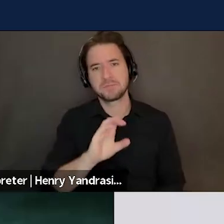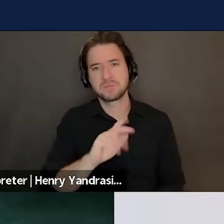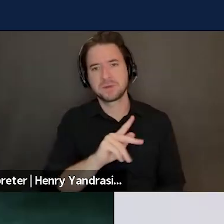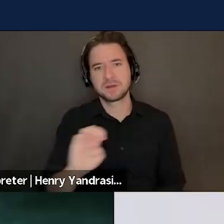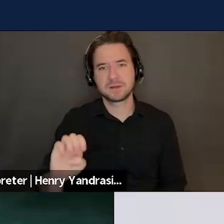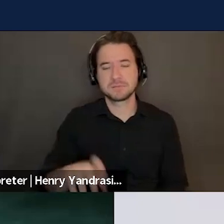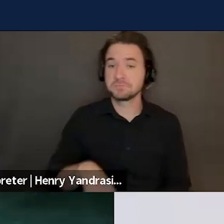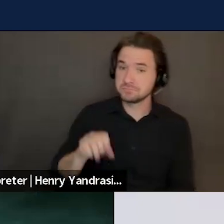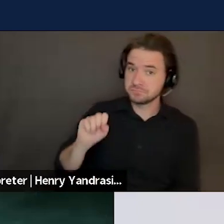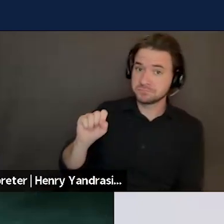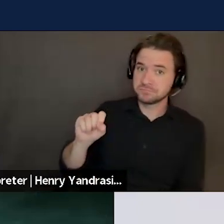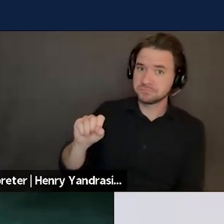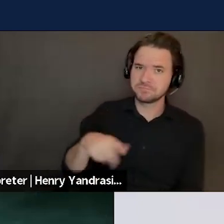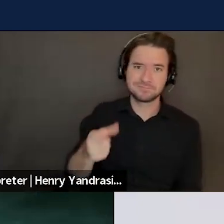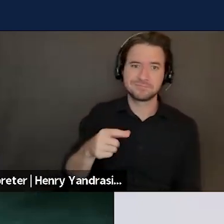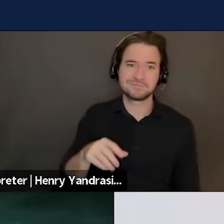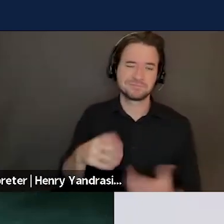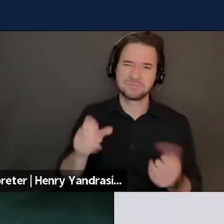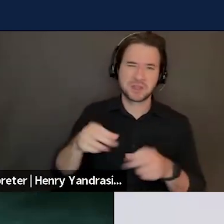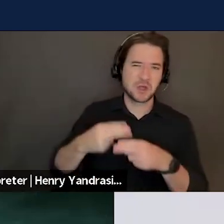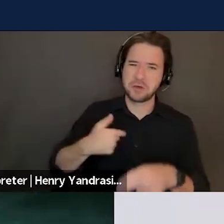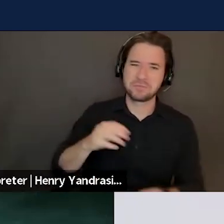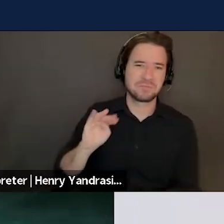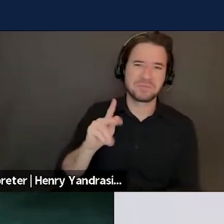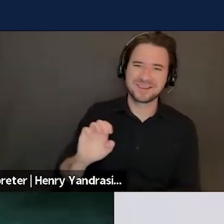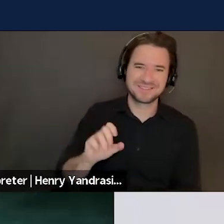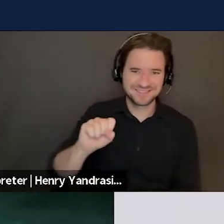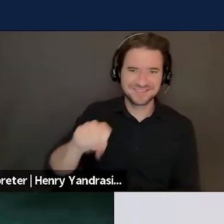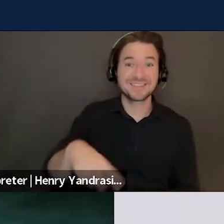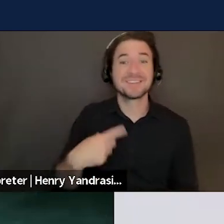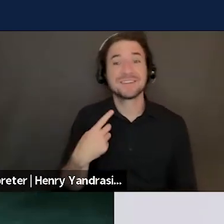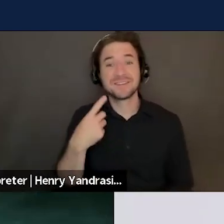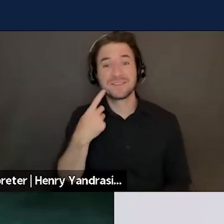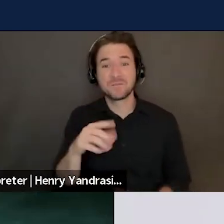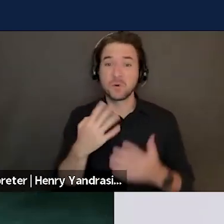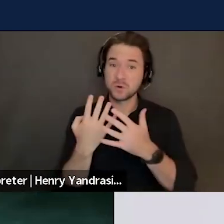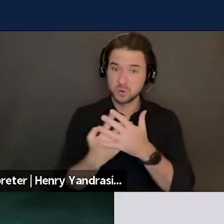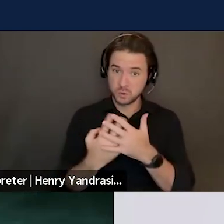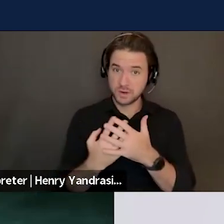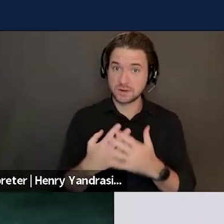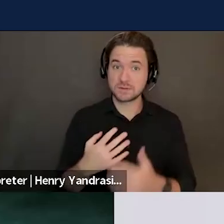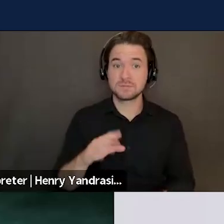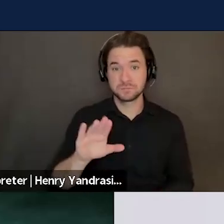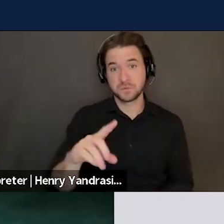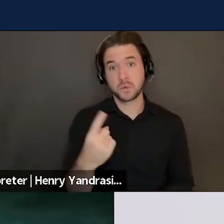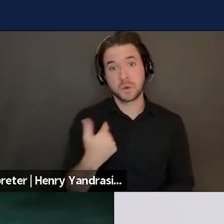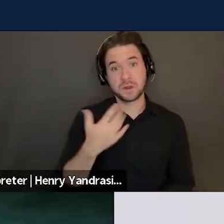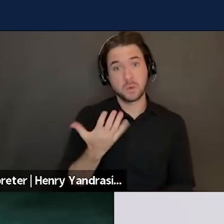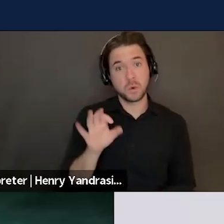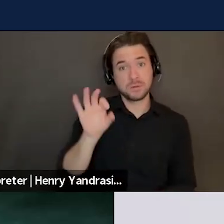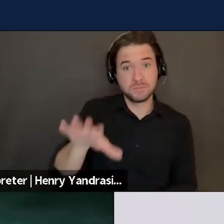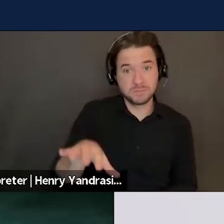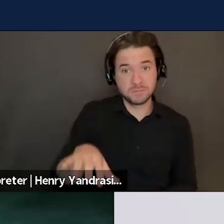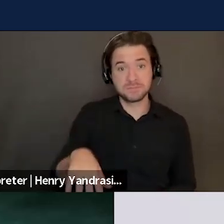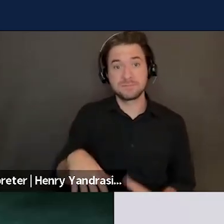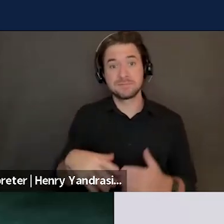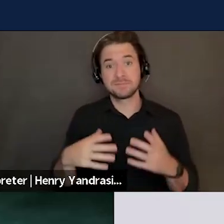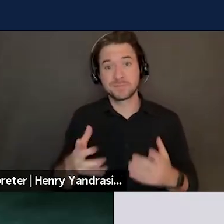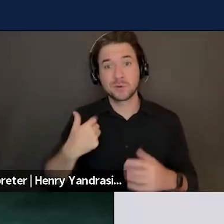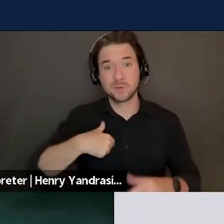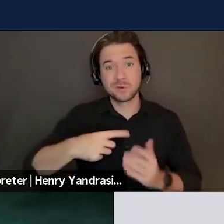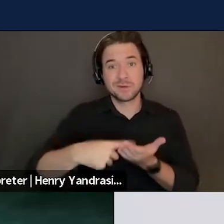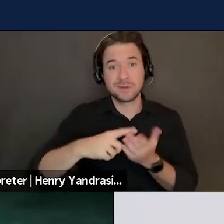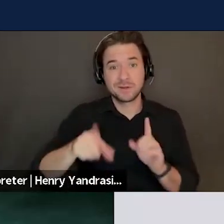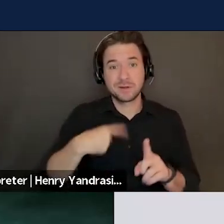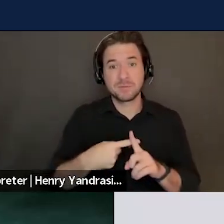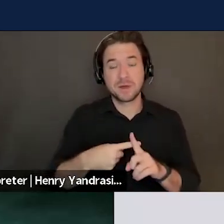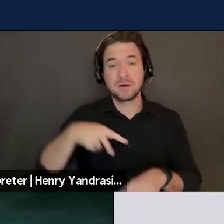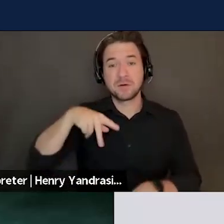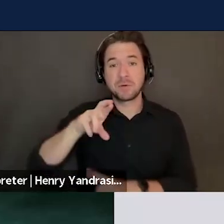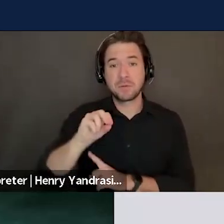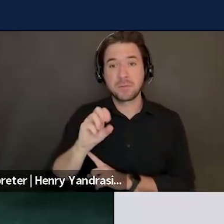Yeah, so feel free to call me, Mike. Um, so in terms of the screenings, one, I will probably just allude to is, uh, you know, we talked about the prostate cancer screening.